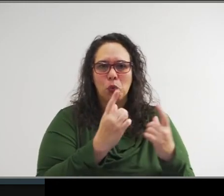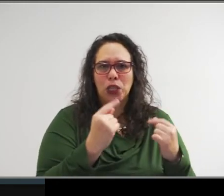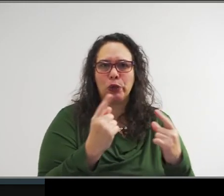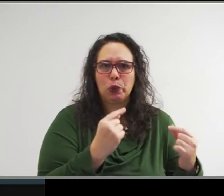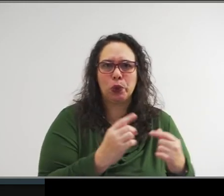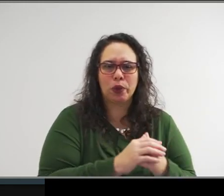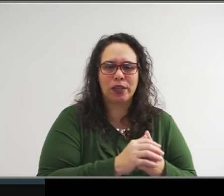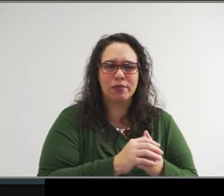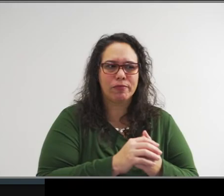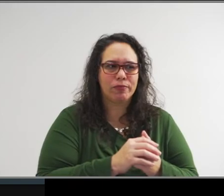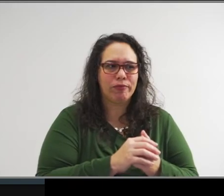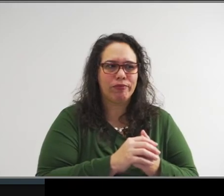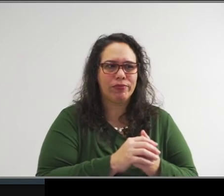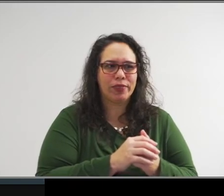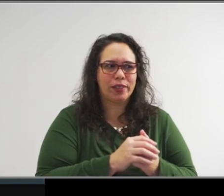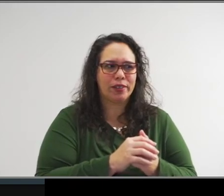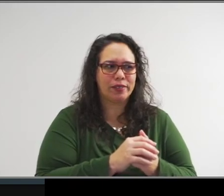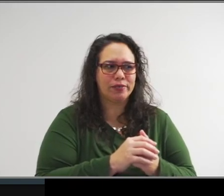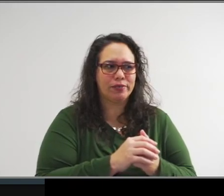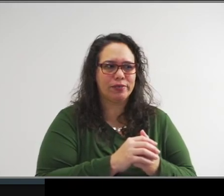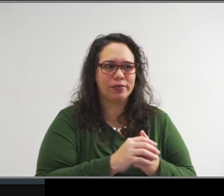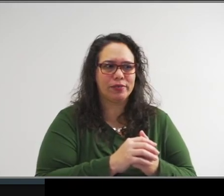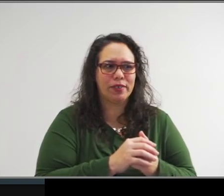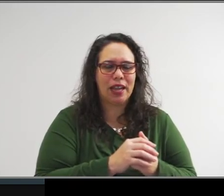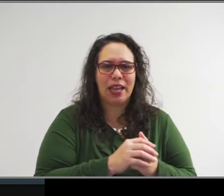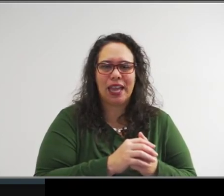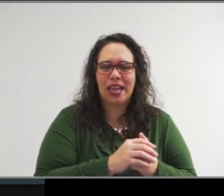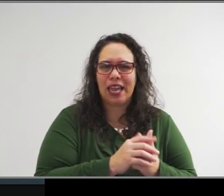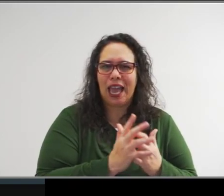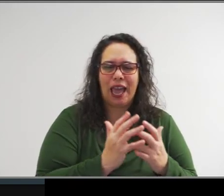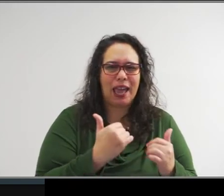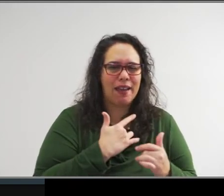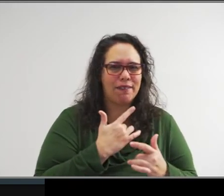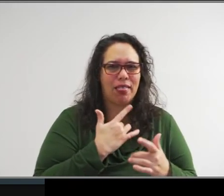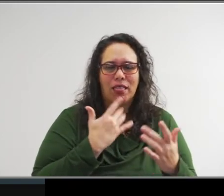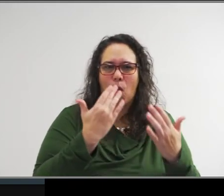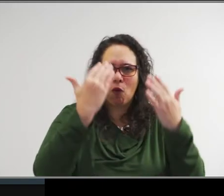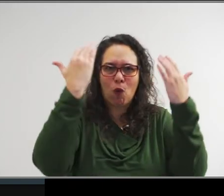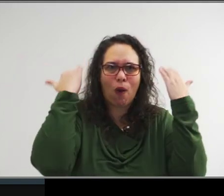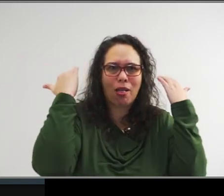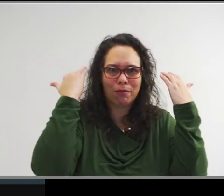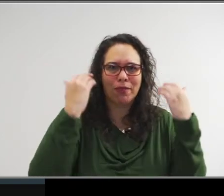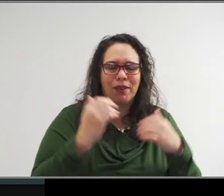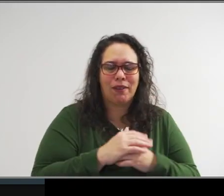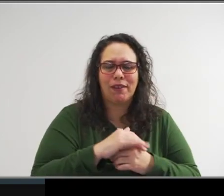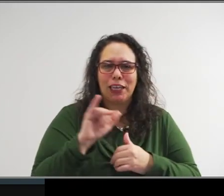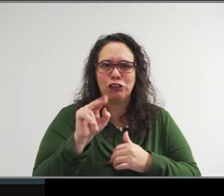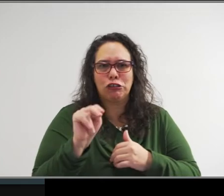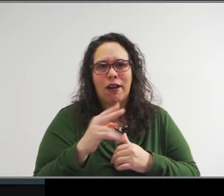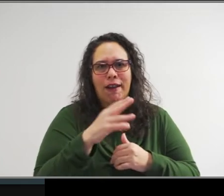And I just had this Berry kind of overwhelming feeling. And John and I would talk about it after every single